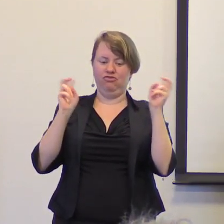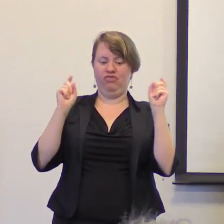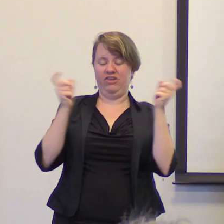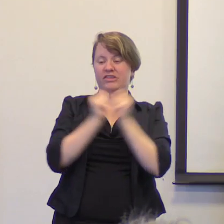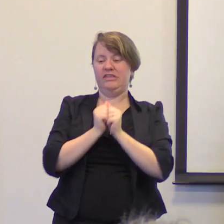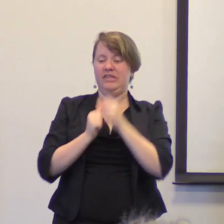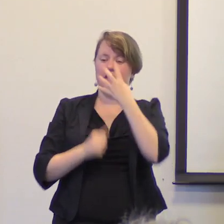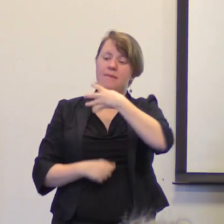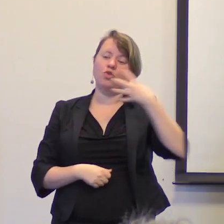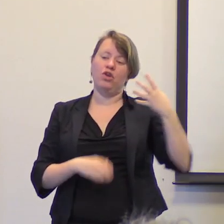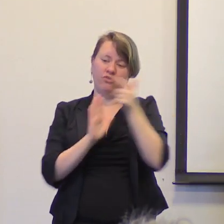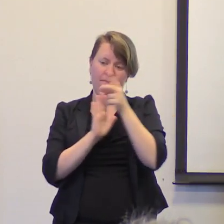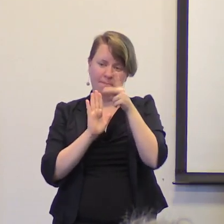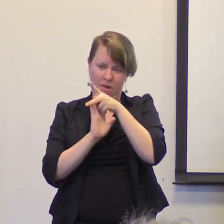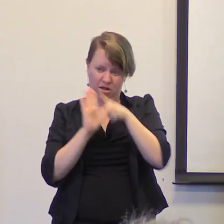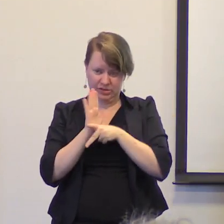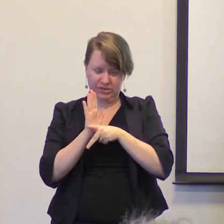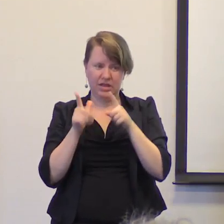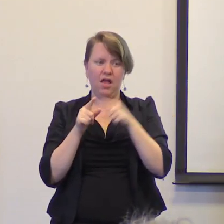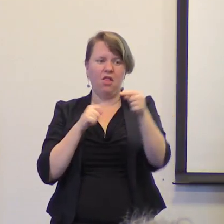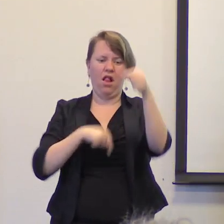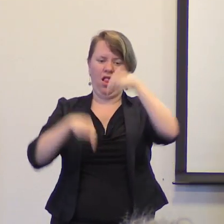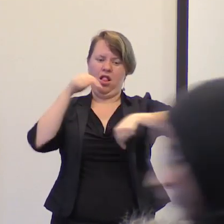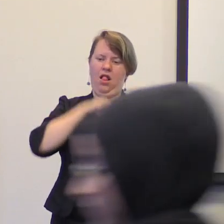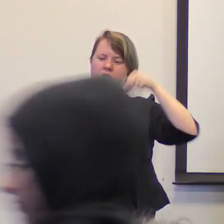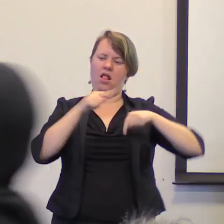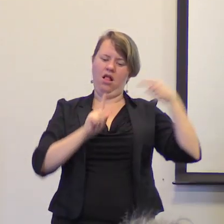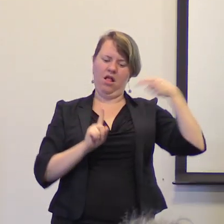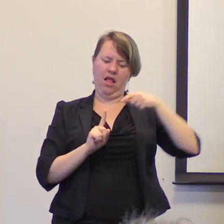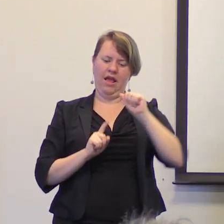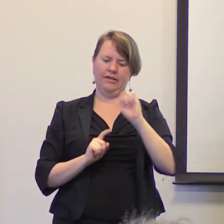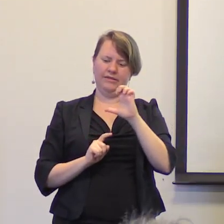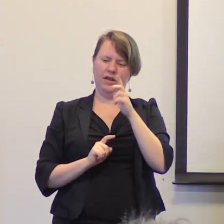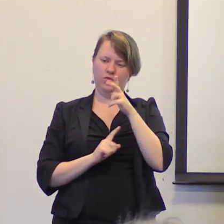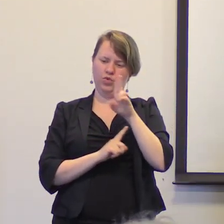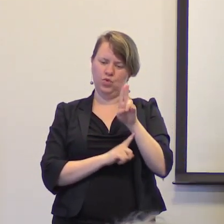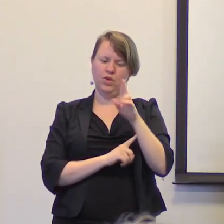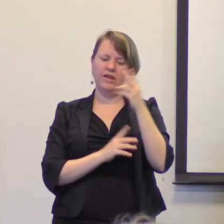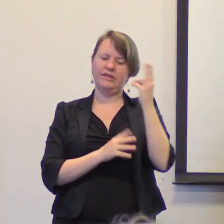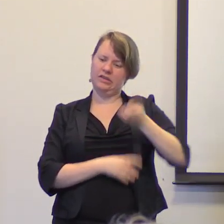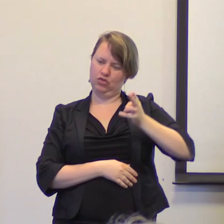policy and then work my way back to how ACLU history evolved to help talk about no civil